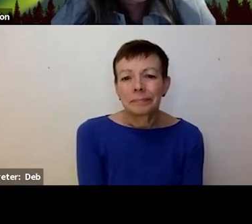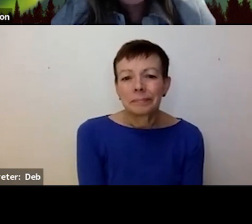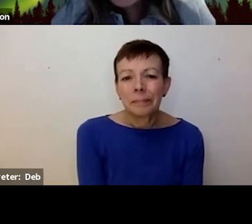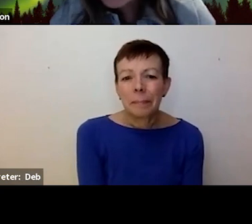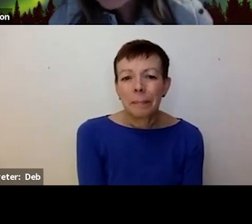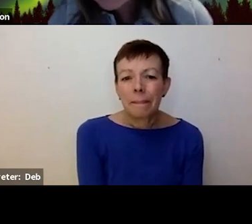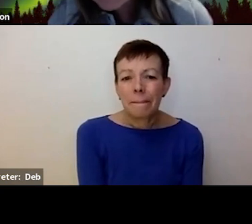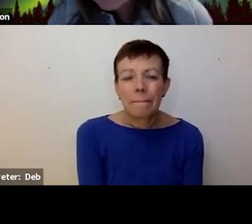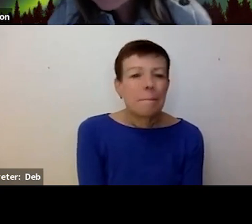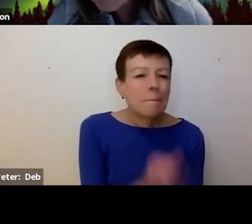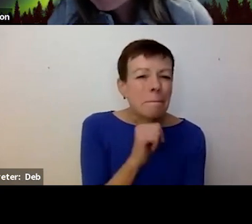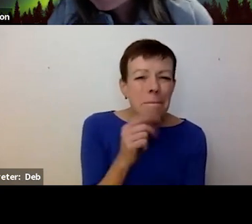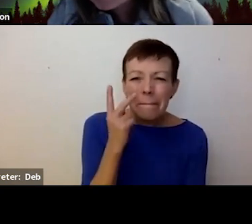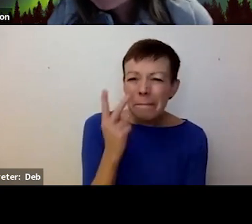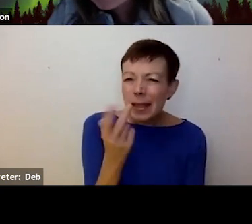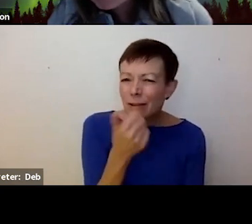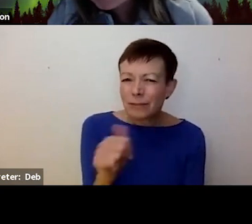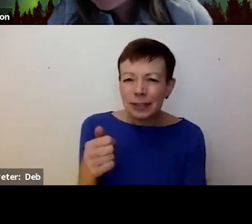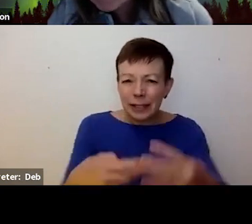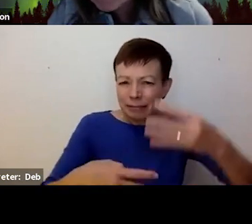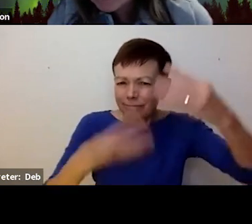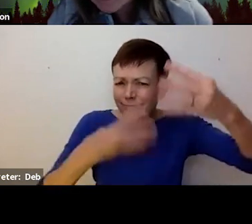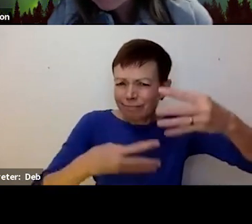I don't see anything coming up in the chat.